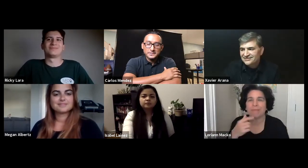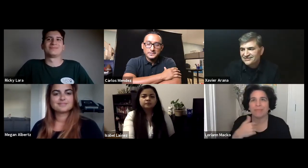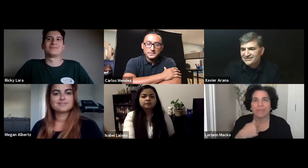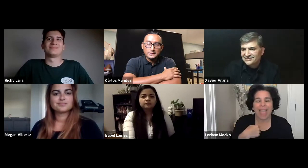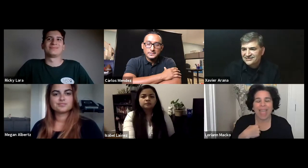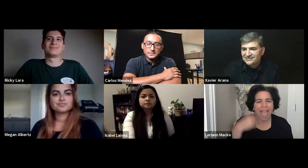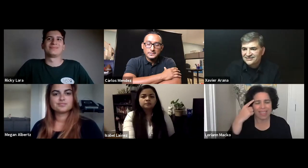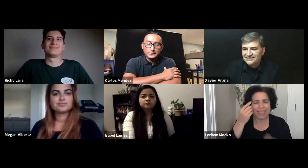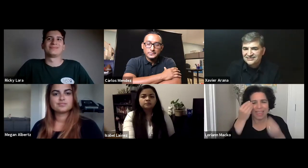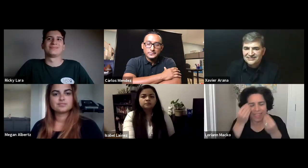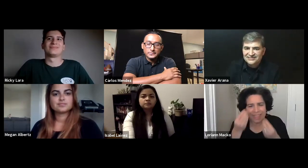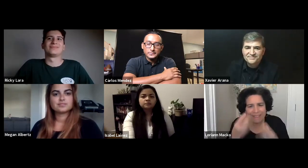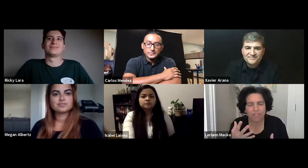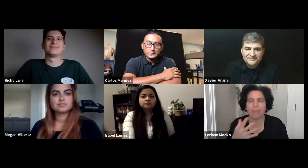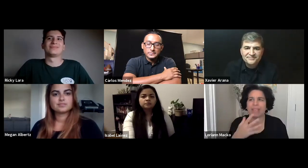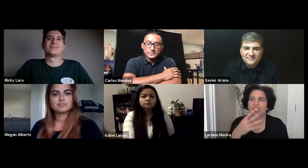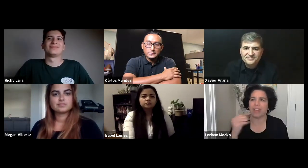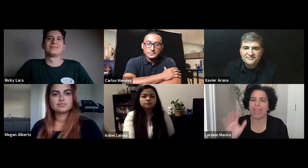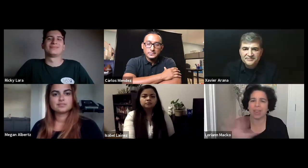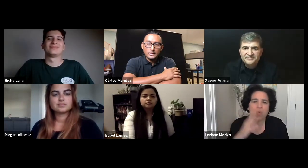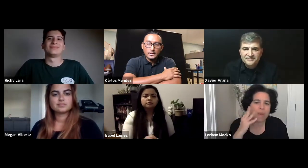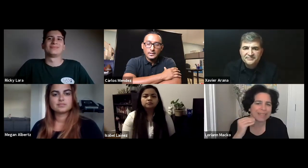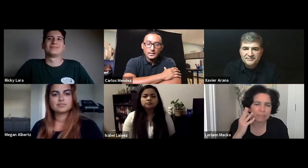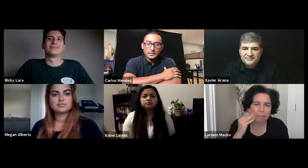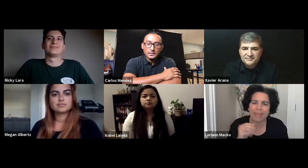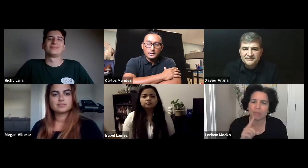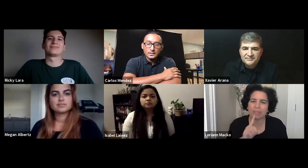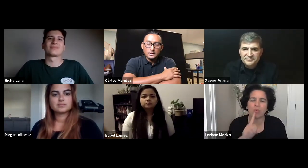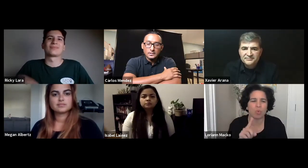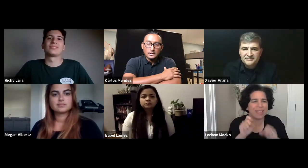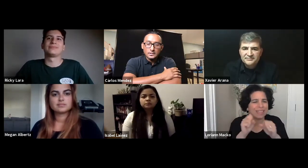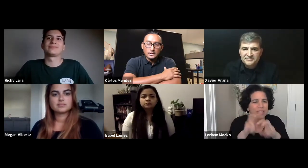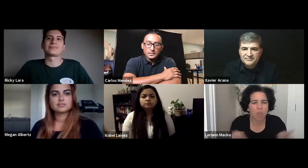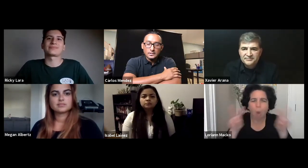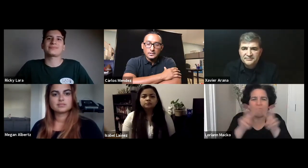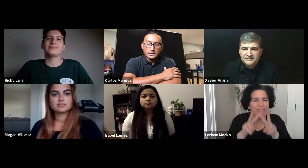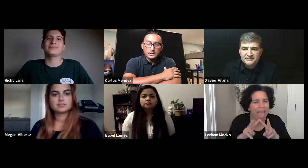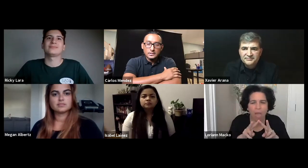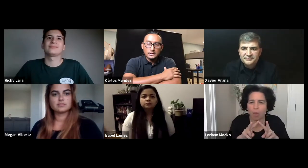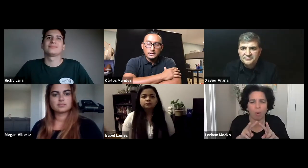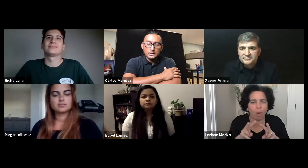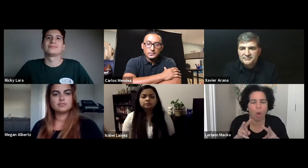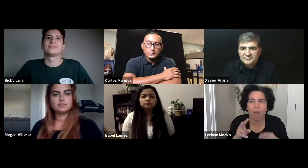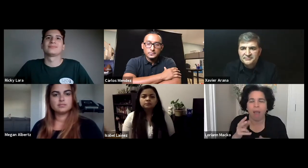but I wish we could keep going. I wanted to let you... I was really, um...